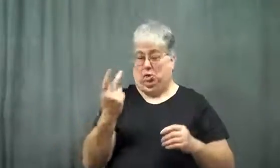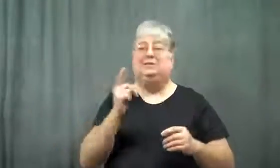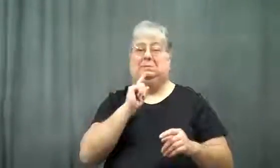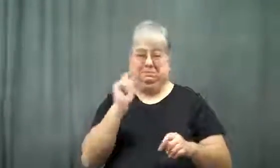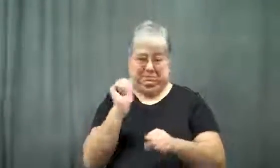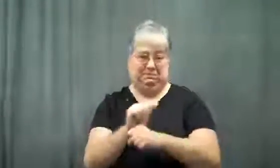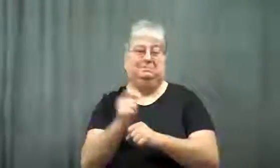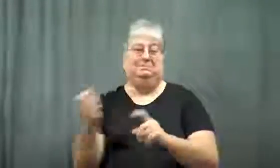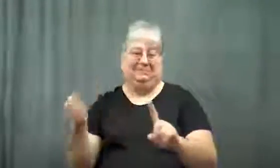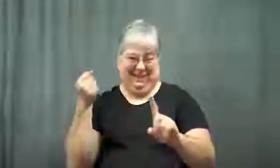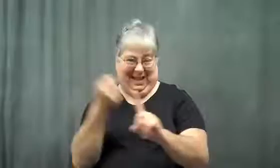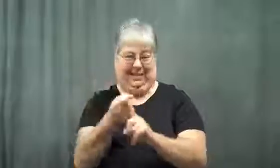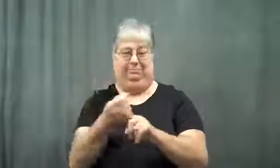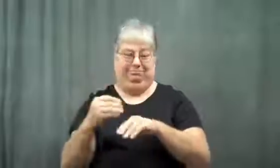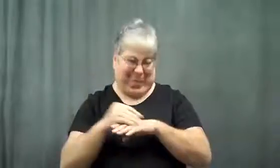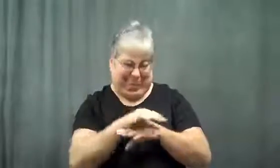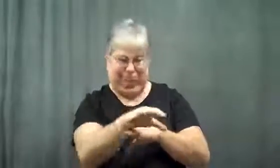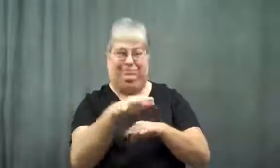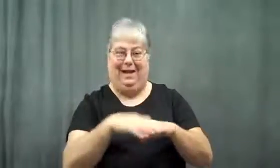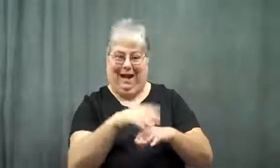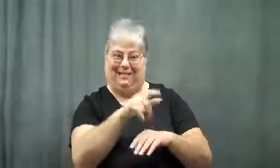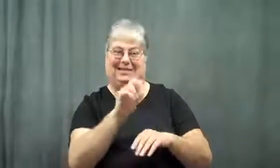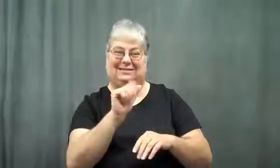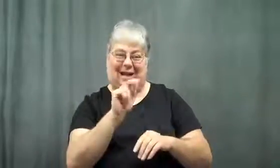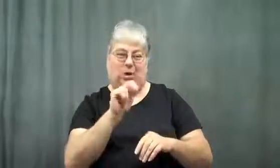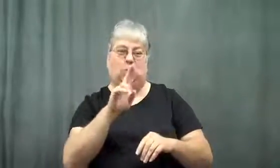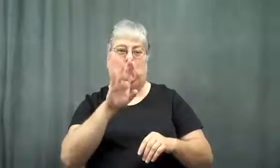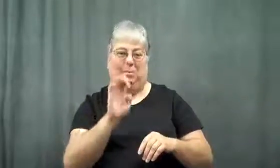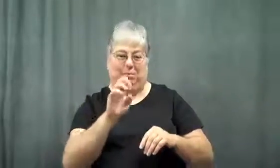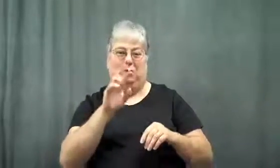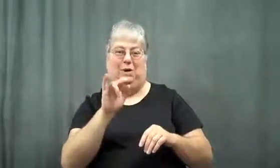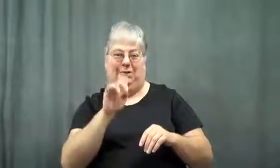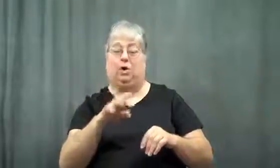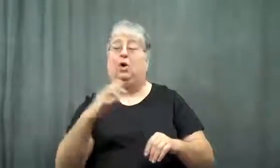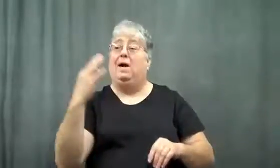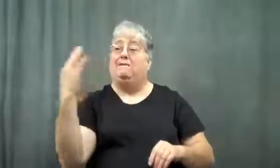On Thursday it did reach the Danube.